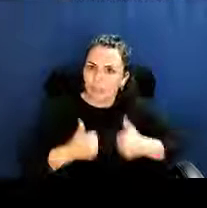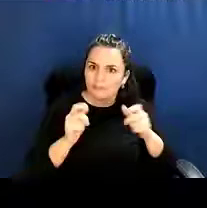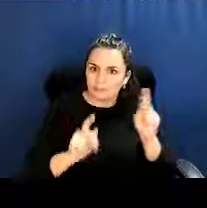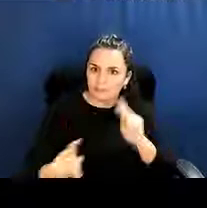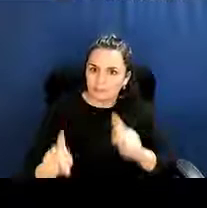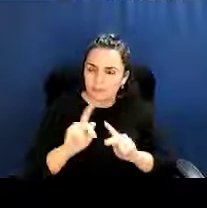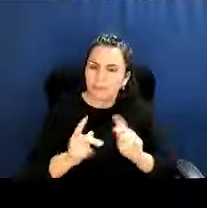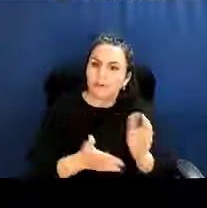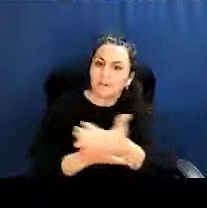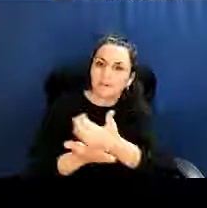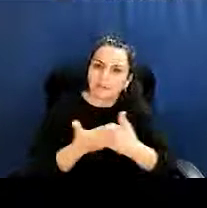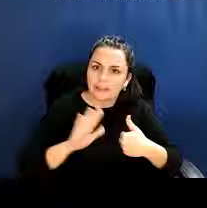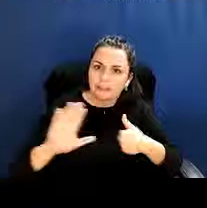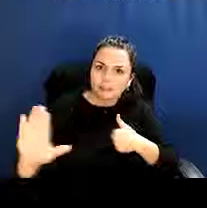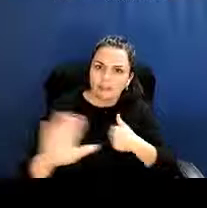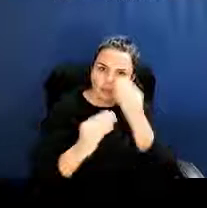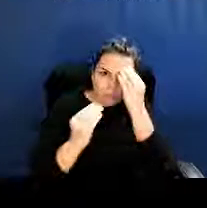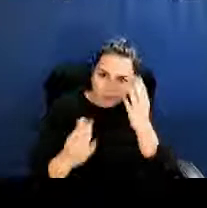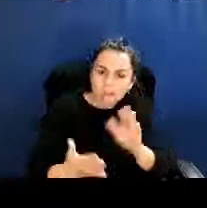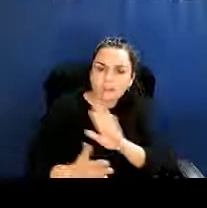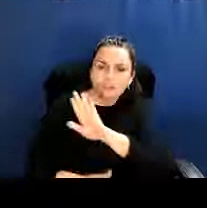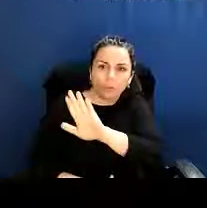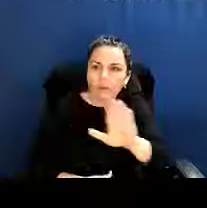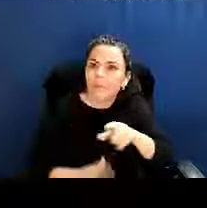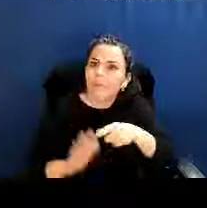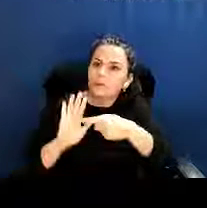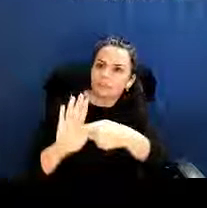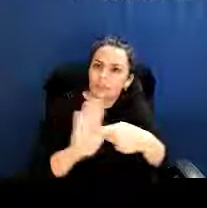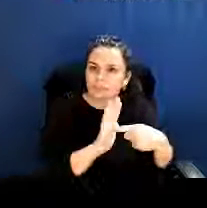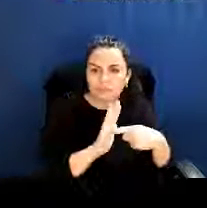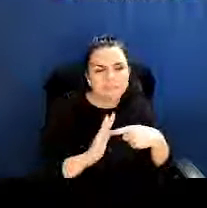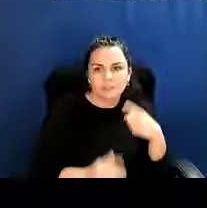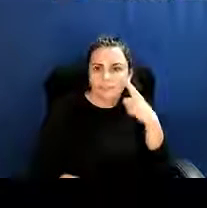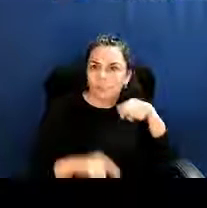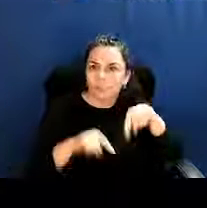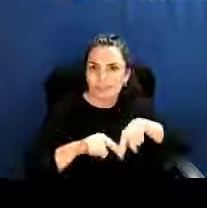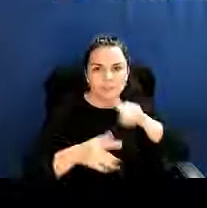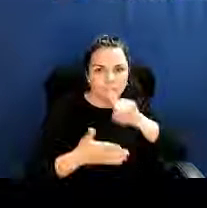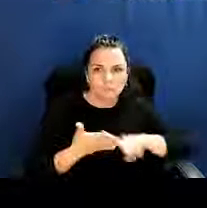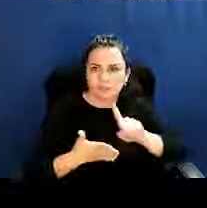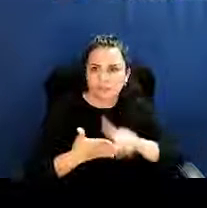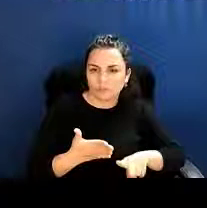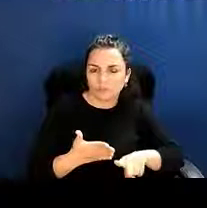for the purposes of research. And that nobody on the research team